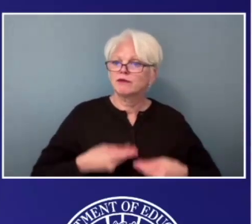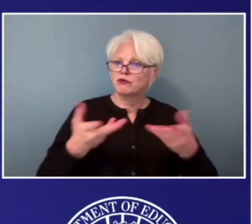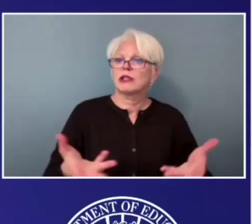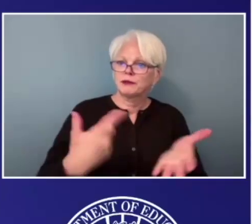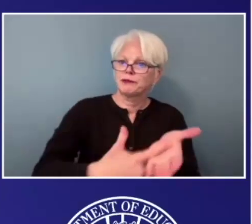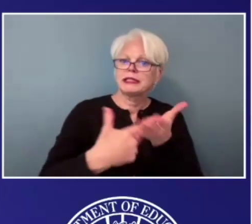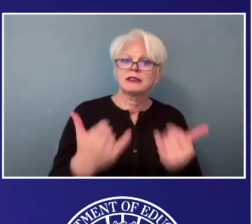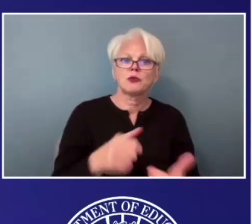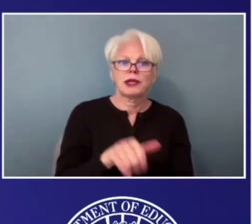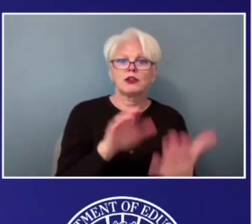address them with you.